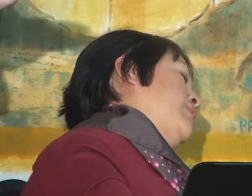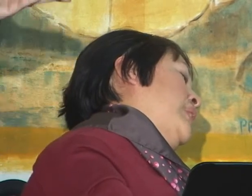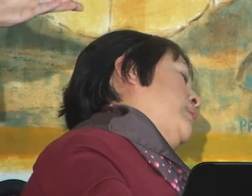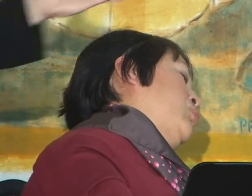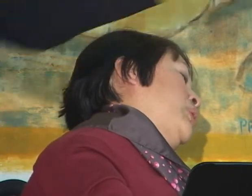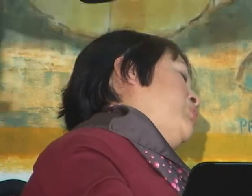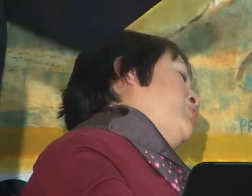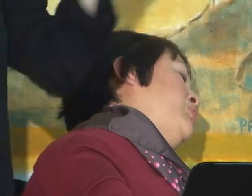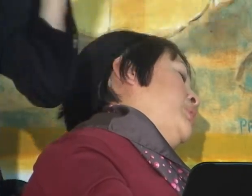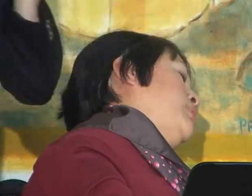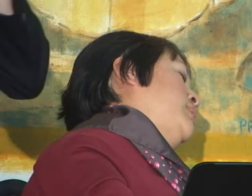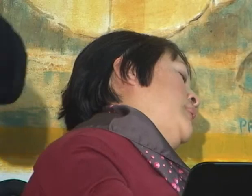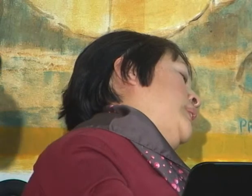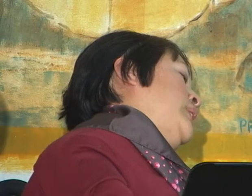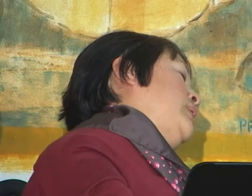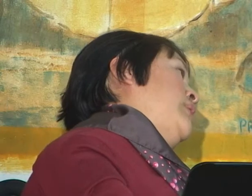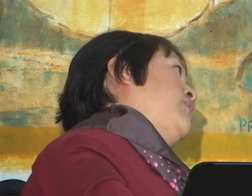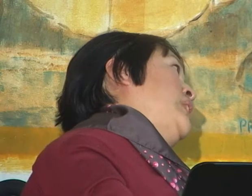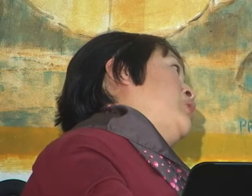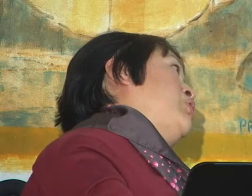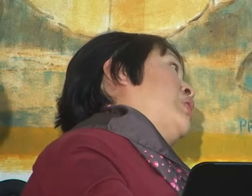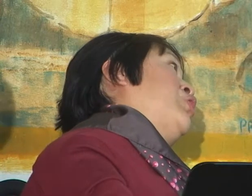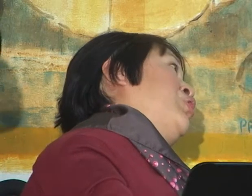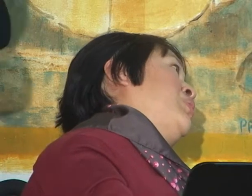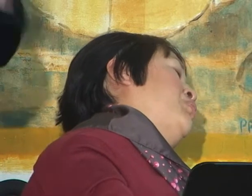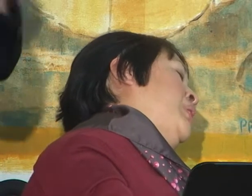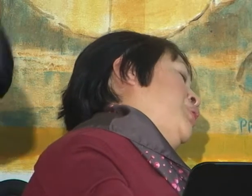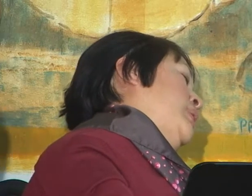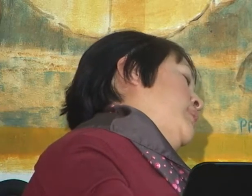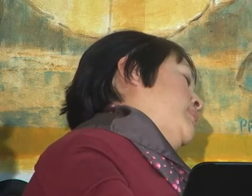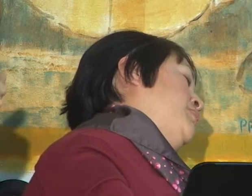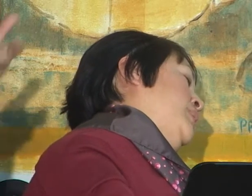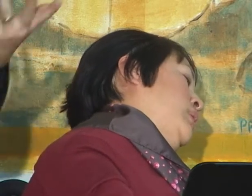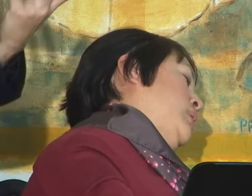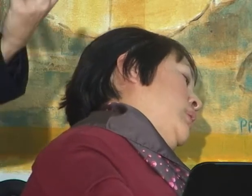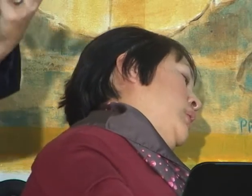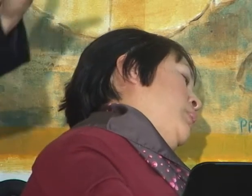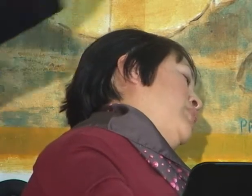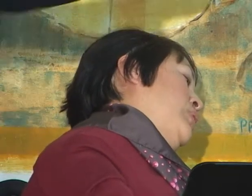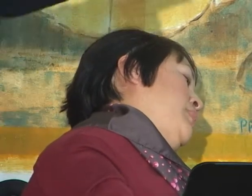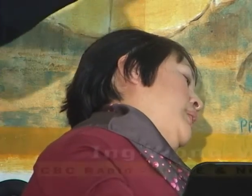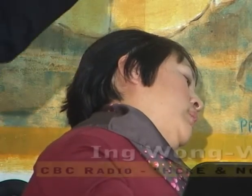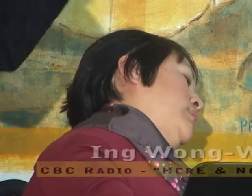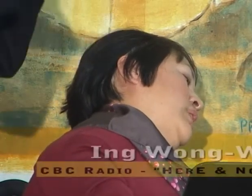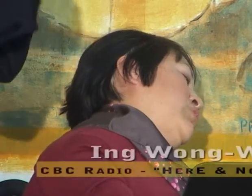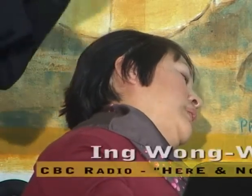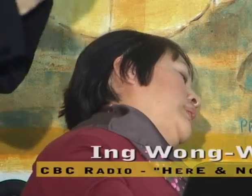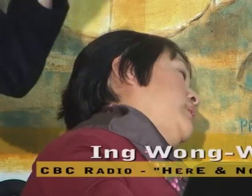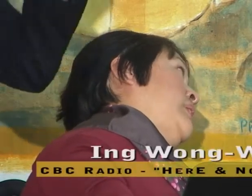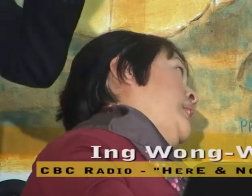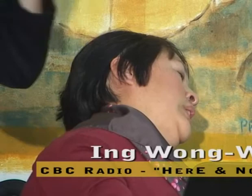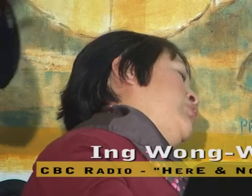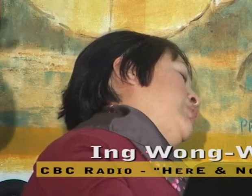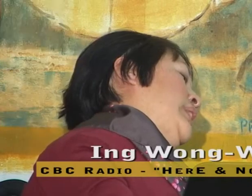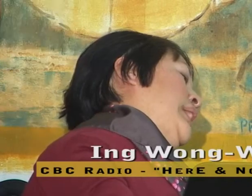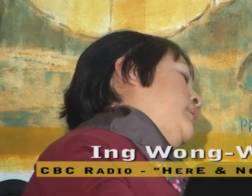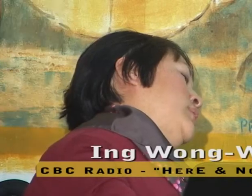to find out where issues around disability fit into their current priorities. Now, before I begin our discussion, I'd like to thank each of the candidates